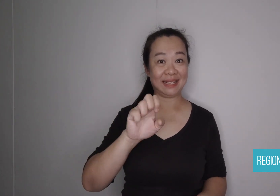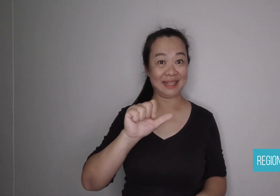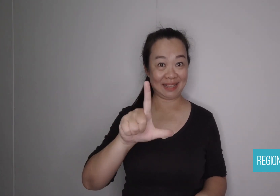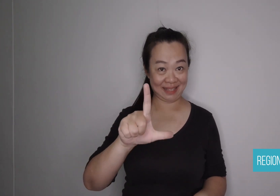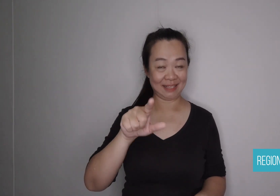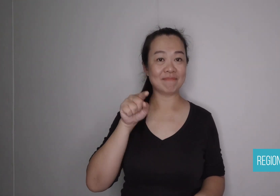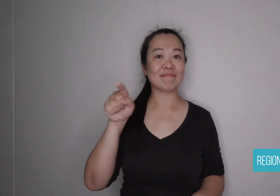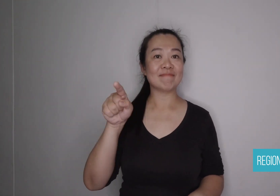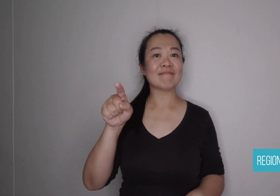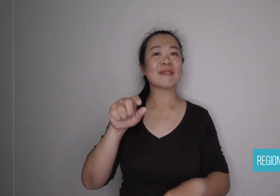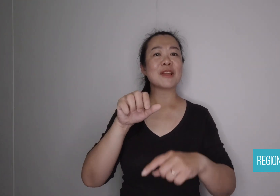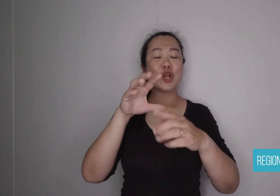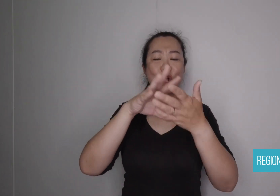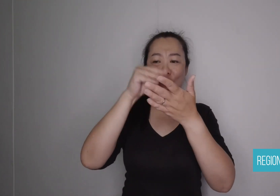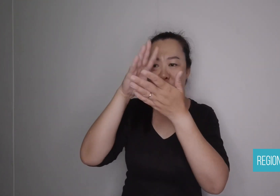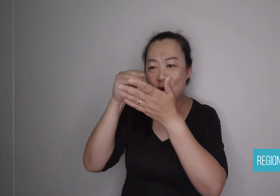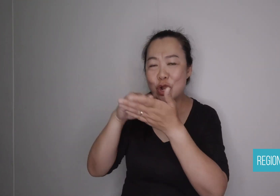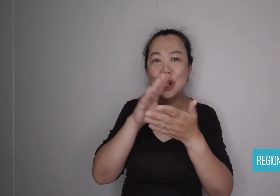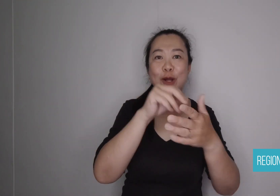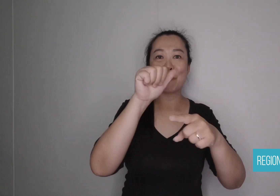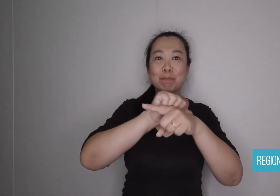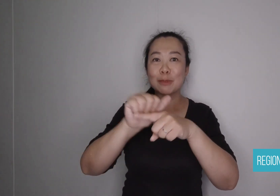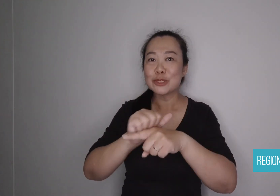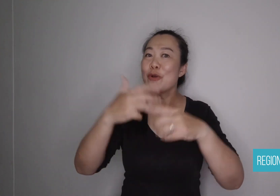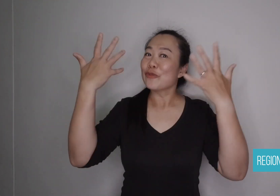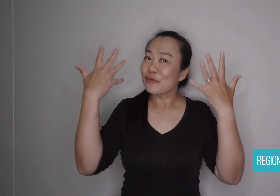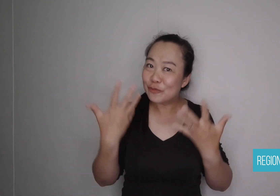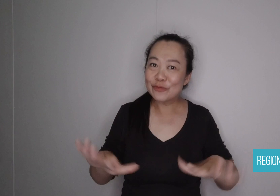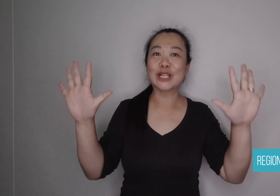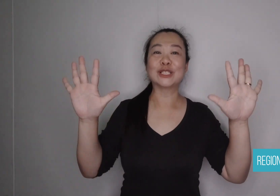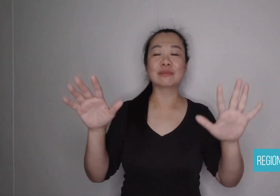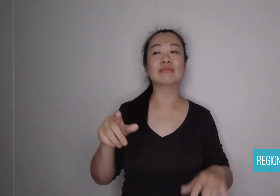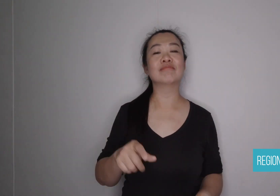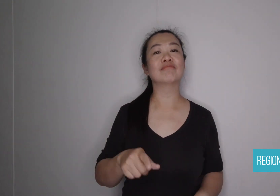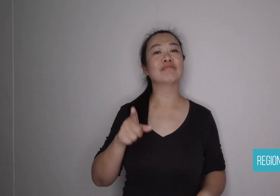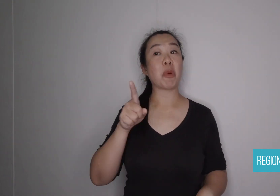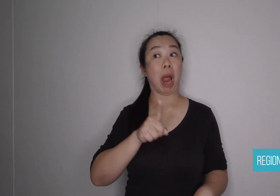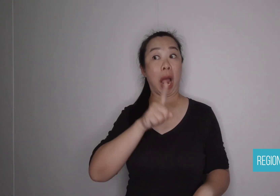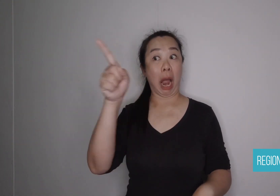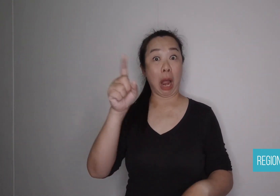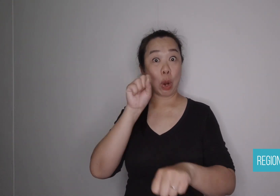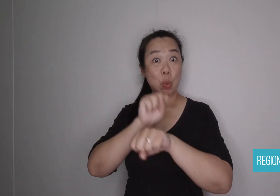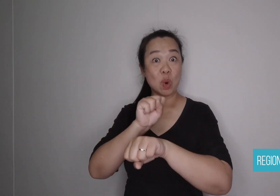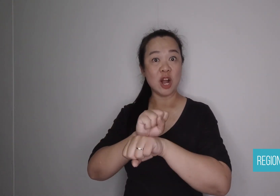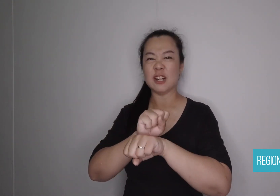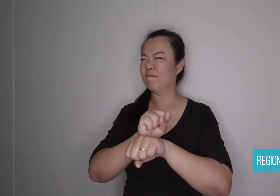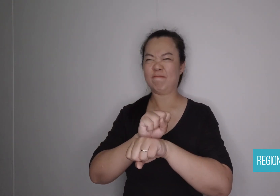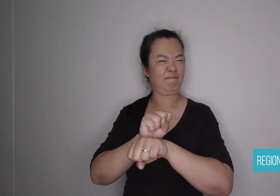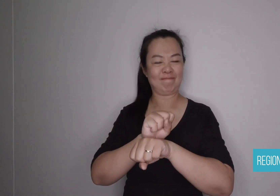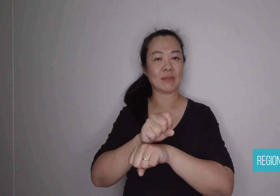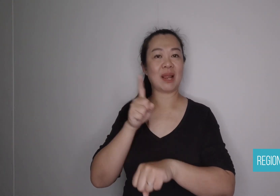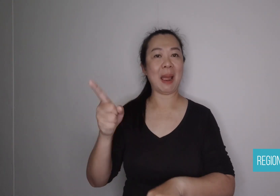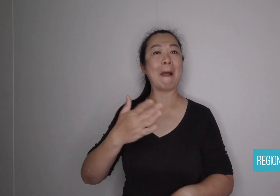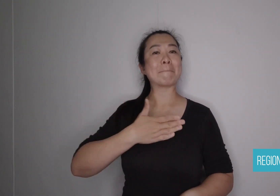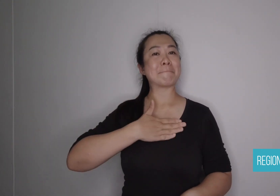has already undergone training but instead of working elsewhere,